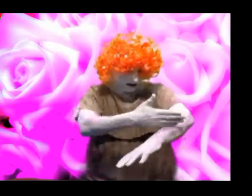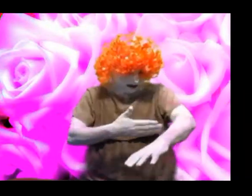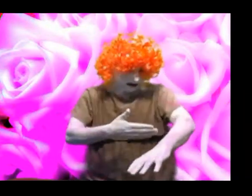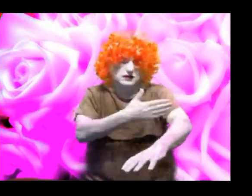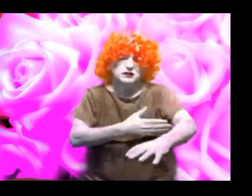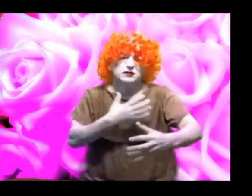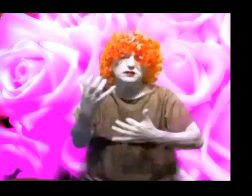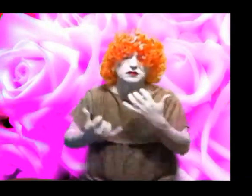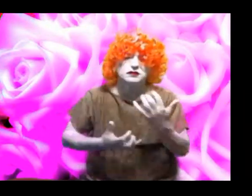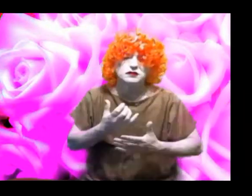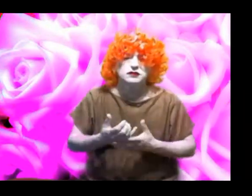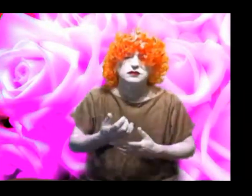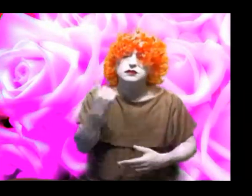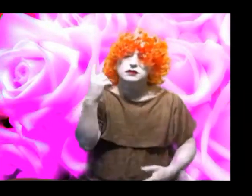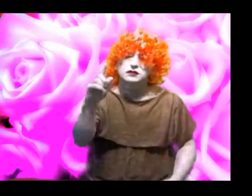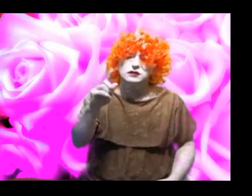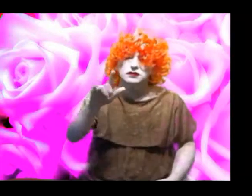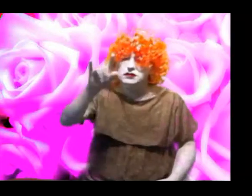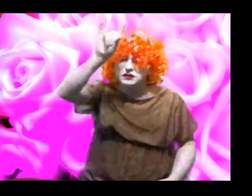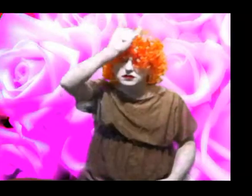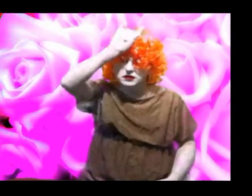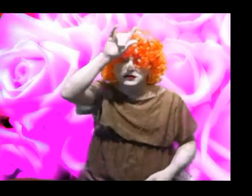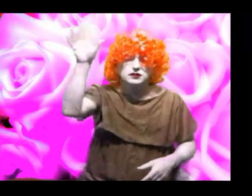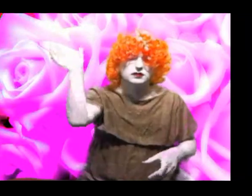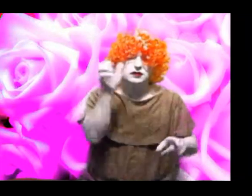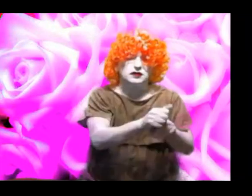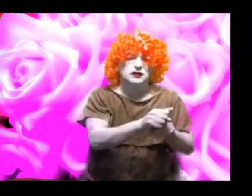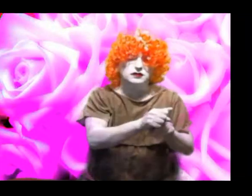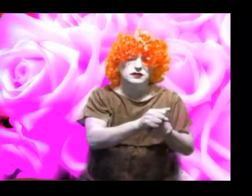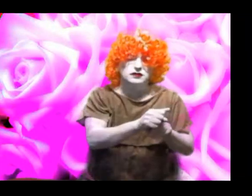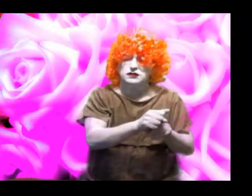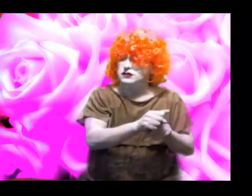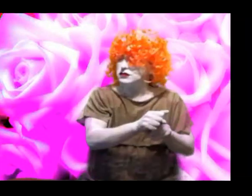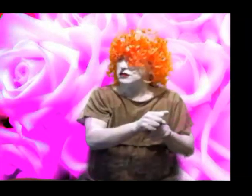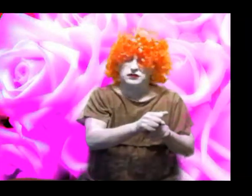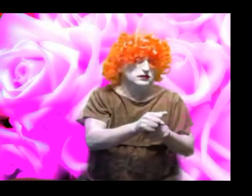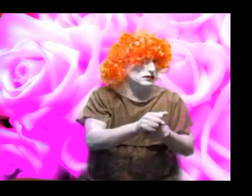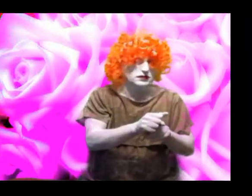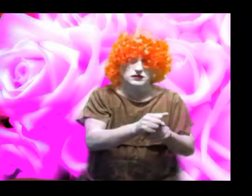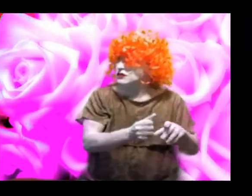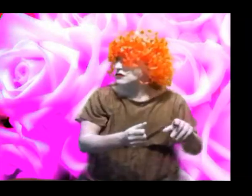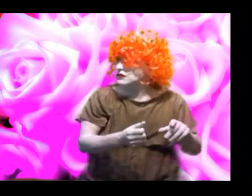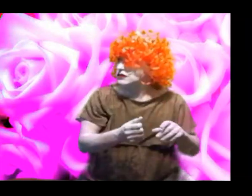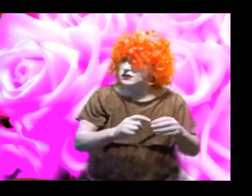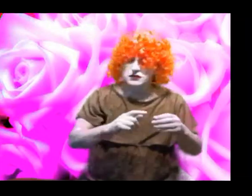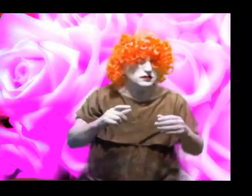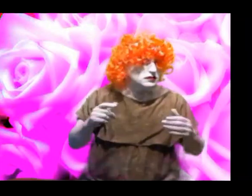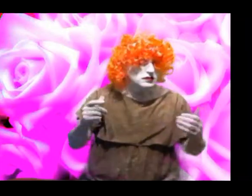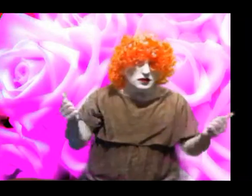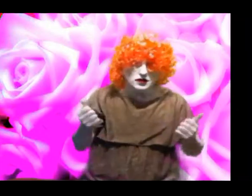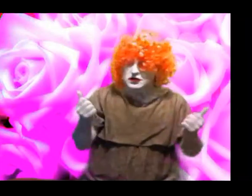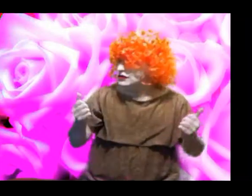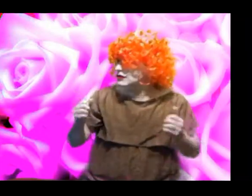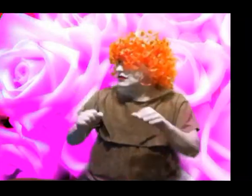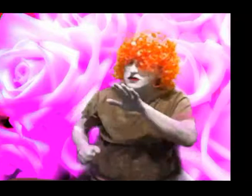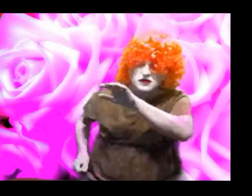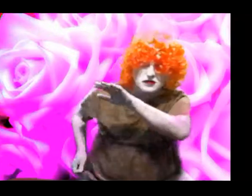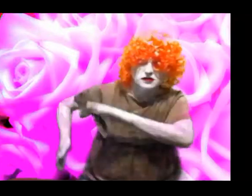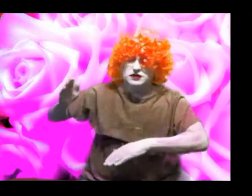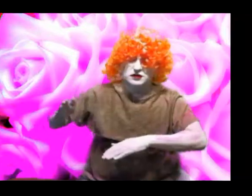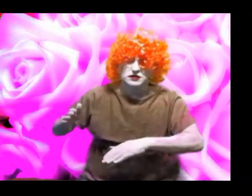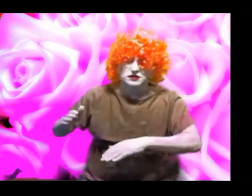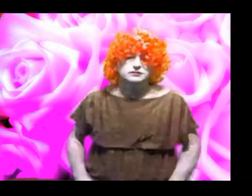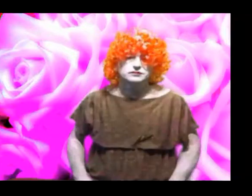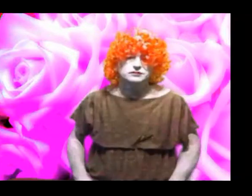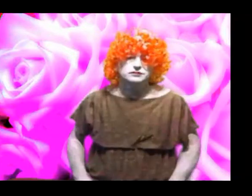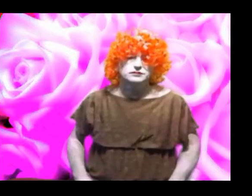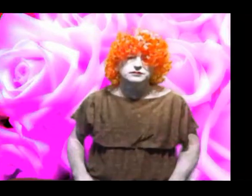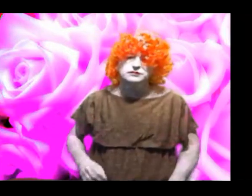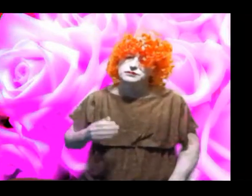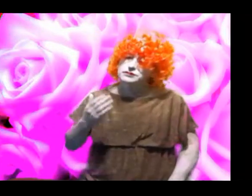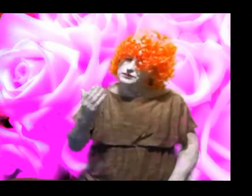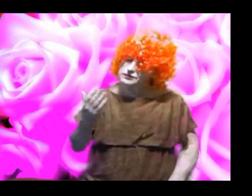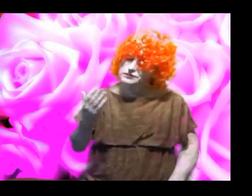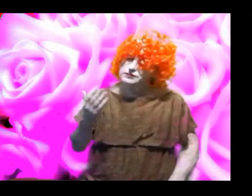If a demon ever does catch you, do whatever you can to get away,